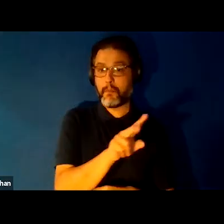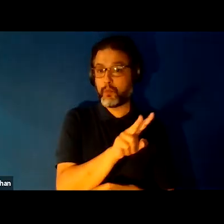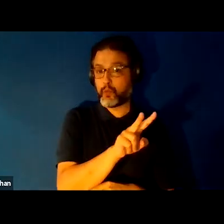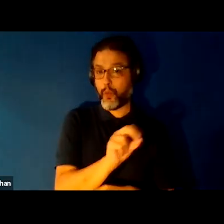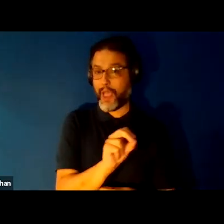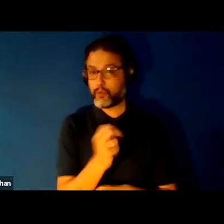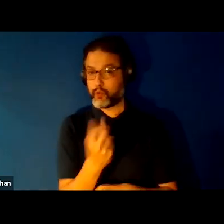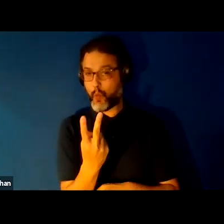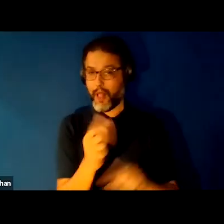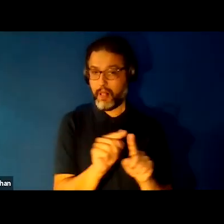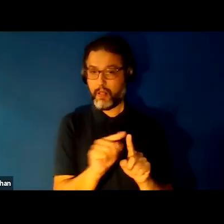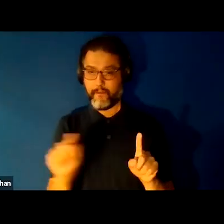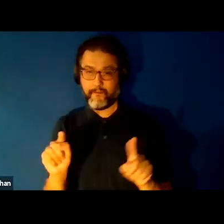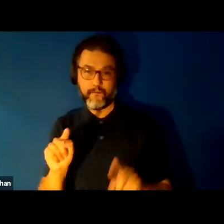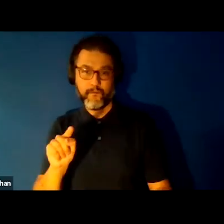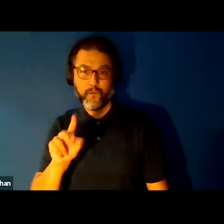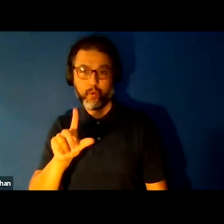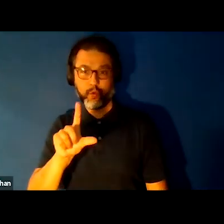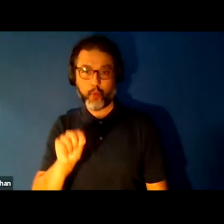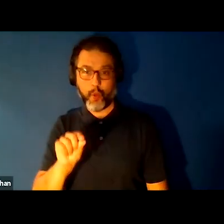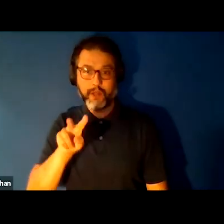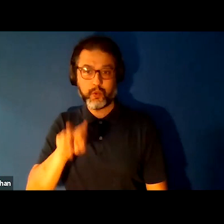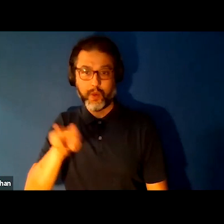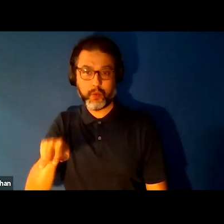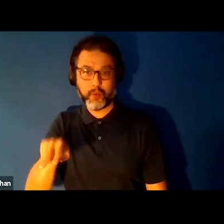coming up on very quickly now.